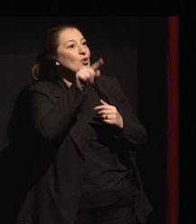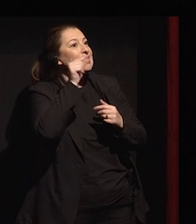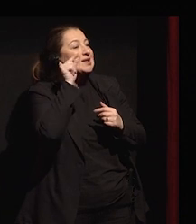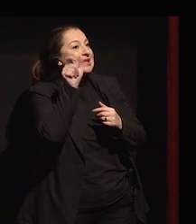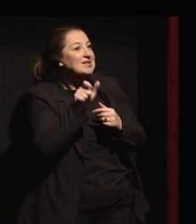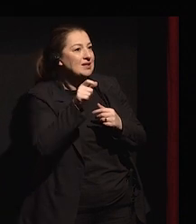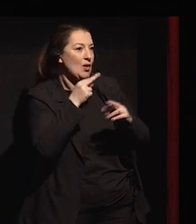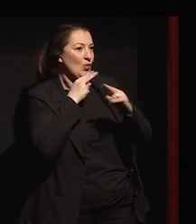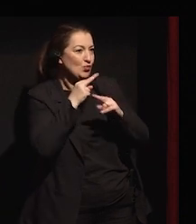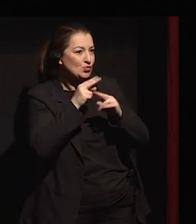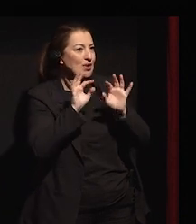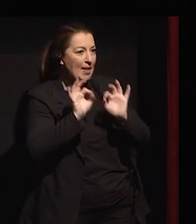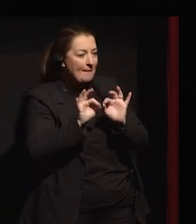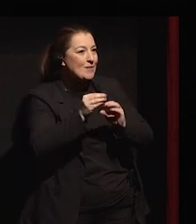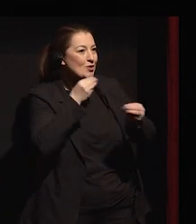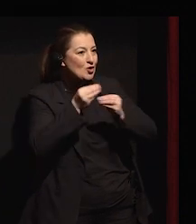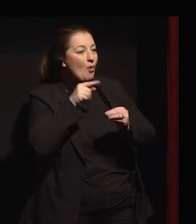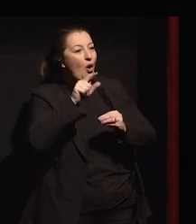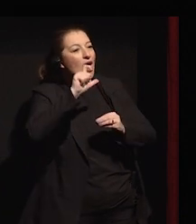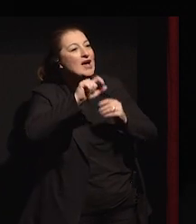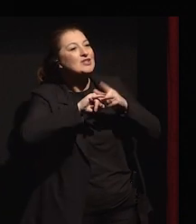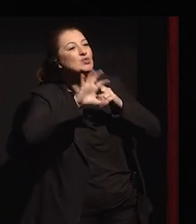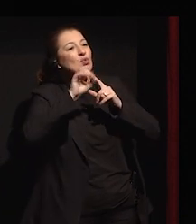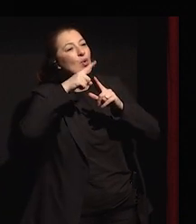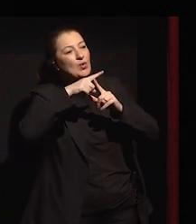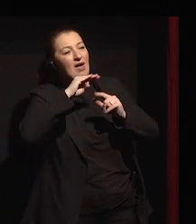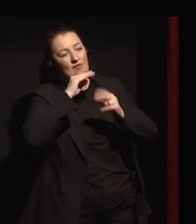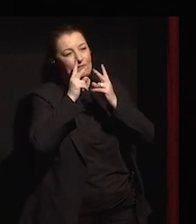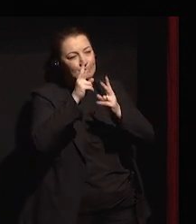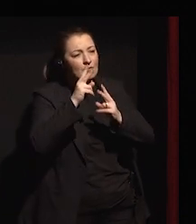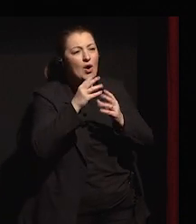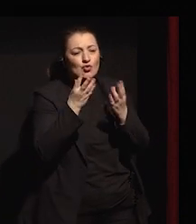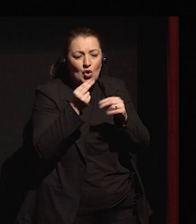Jude is a genuinely inspiring speaker on an inspiring person.